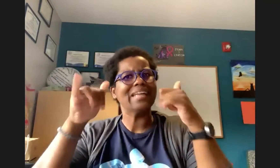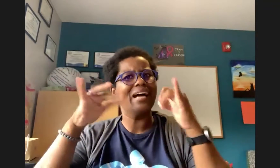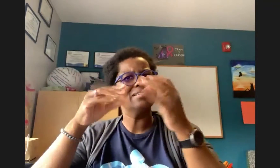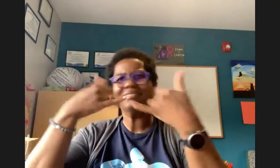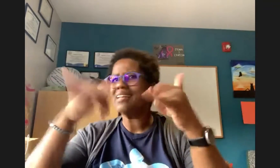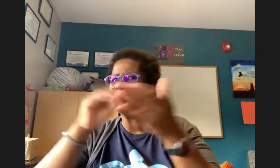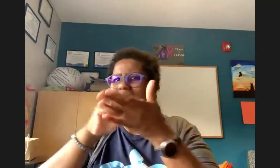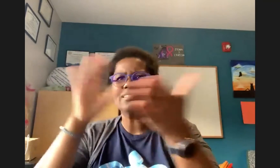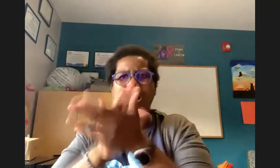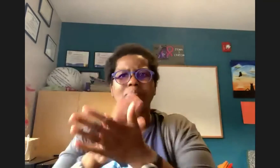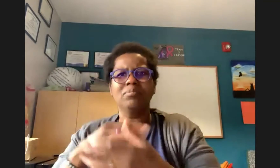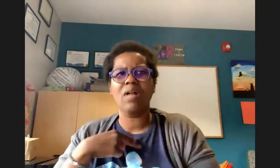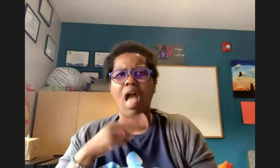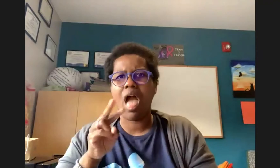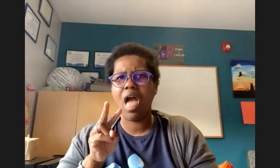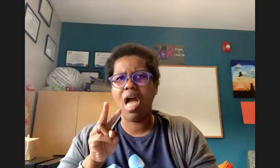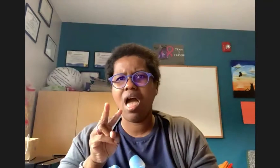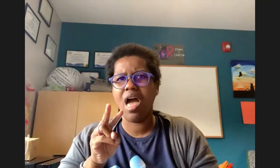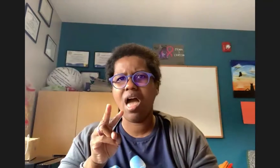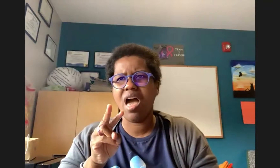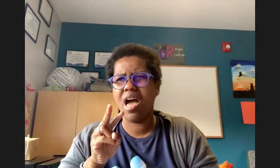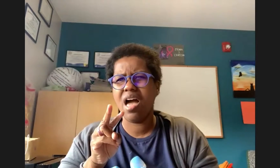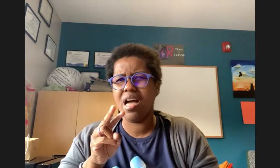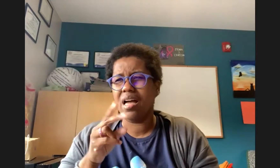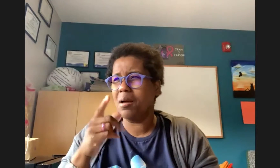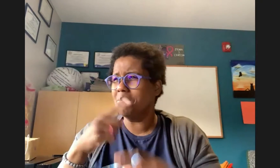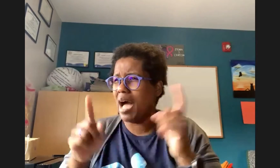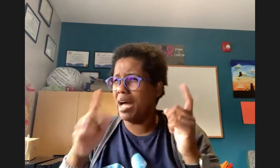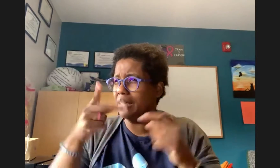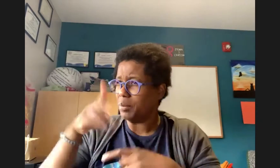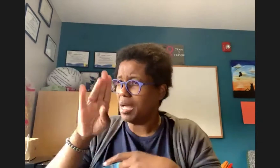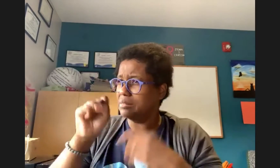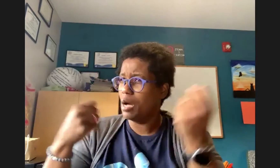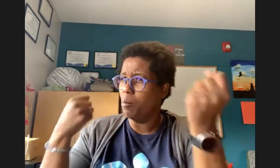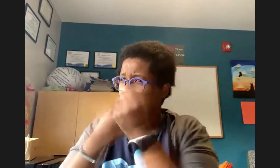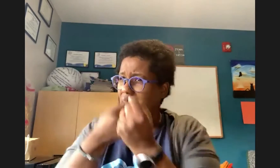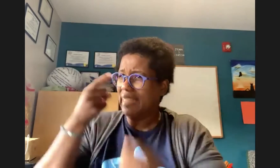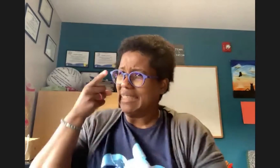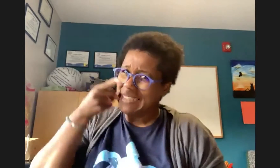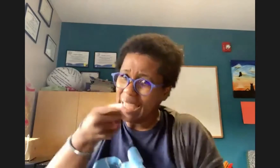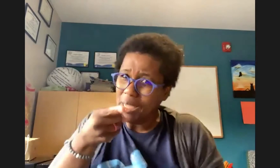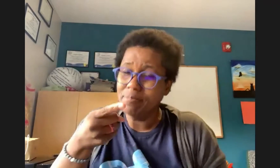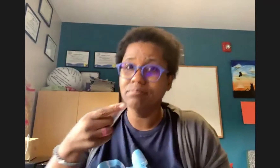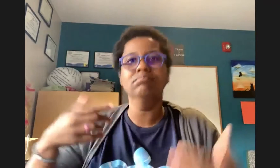that just could not be topped. And PBS sponsored him.